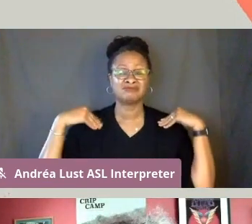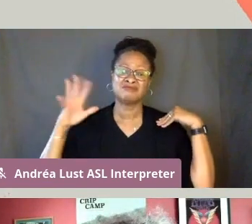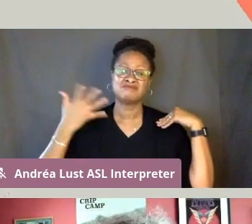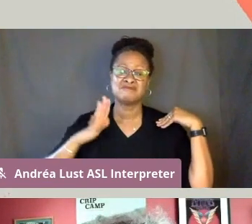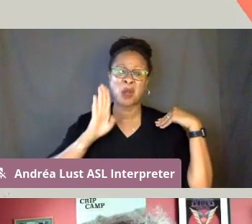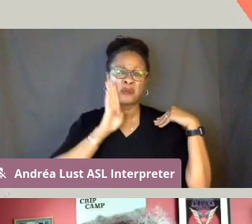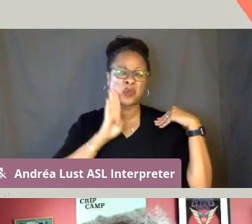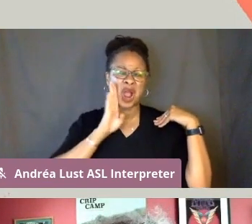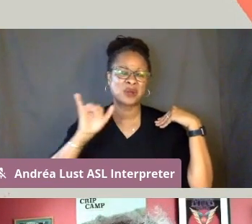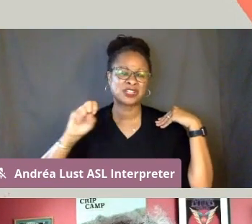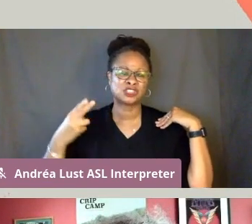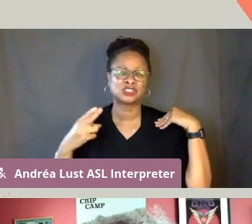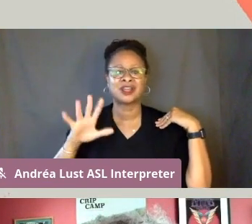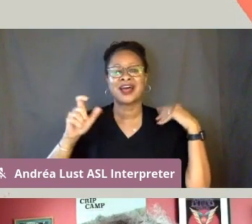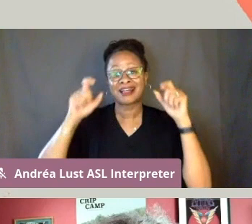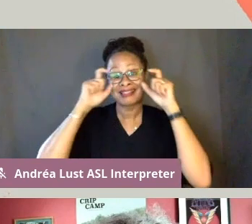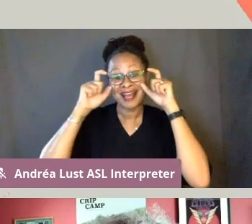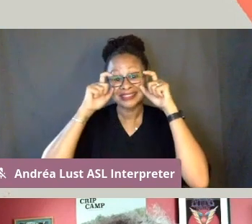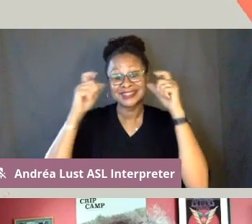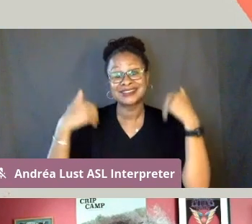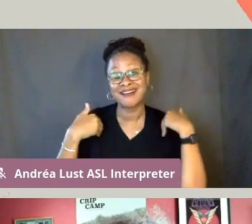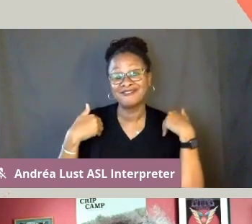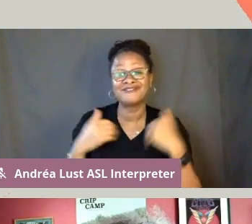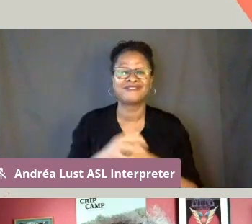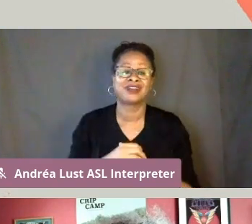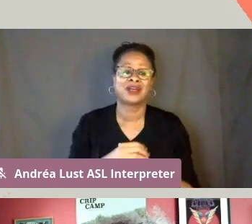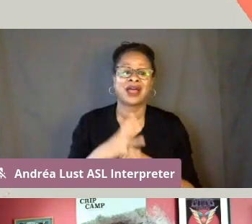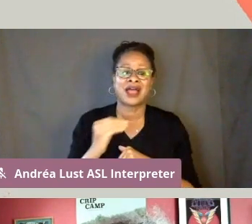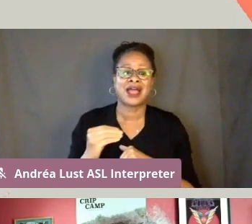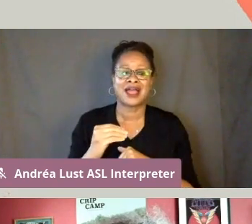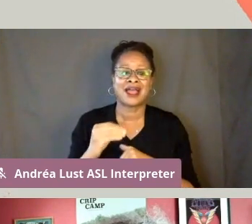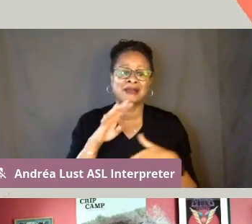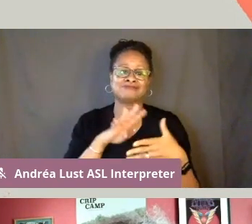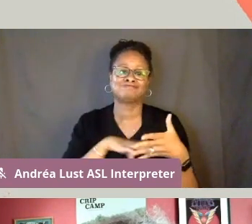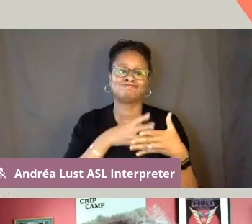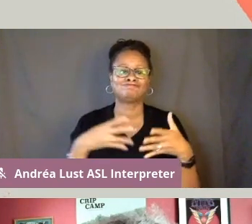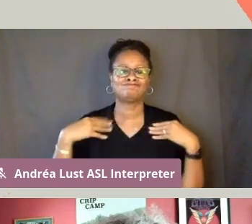and glasses, and a patterned black shirt on.